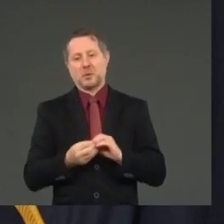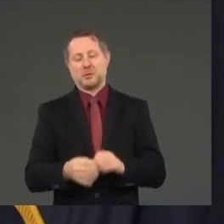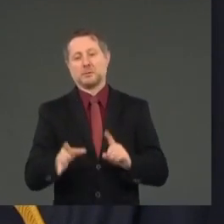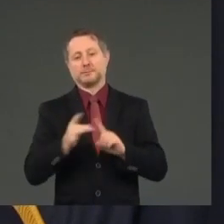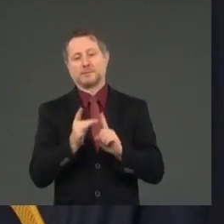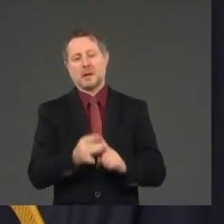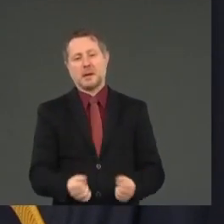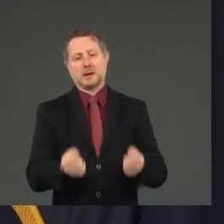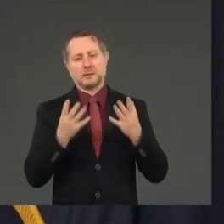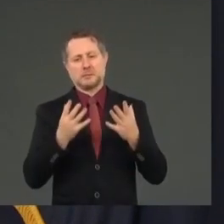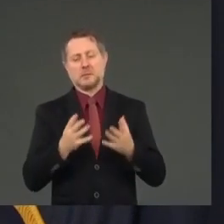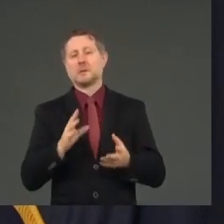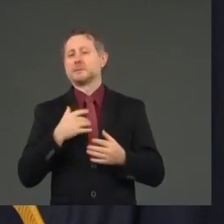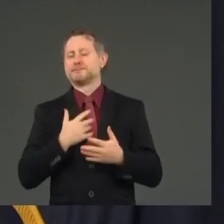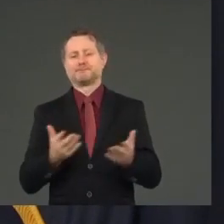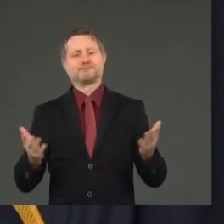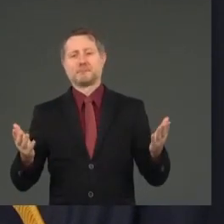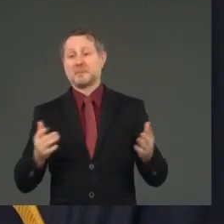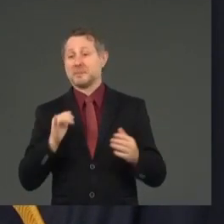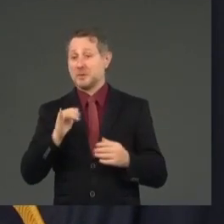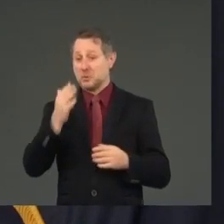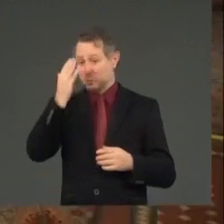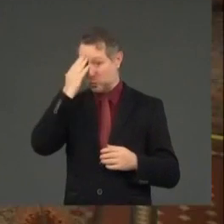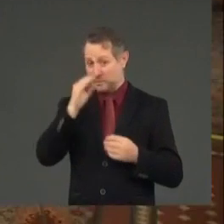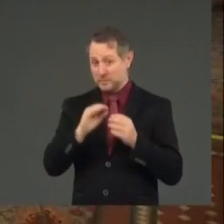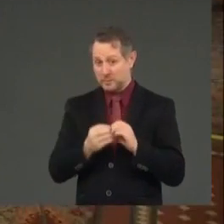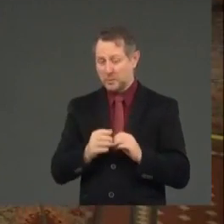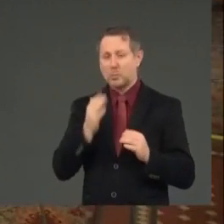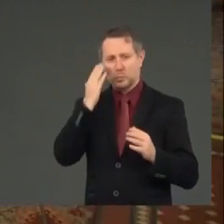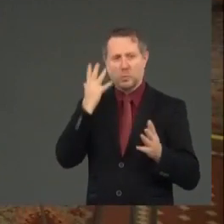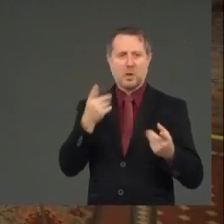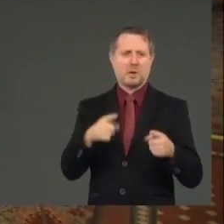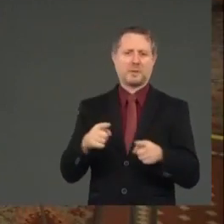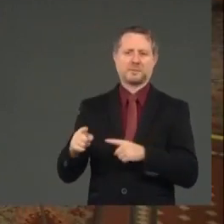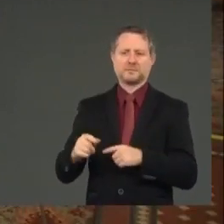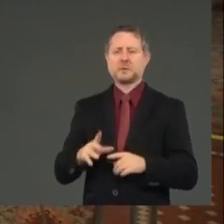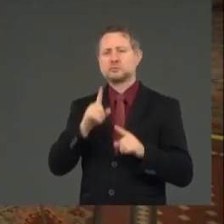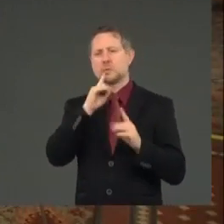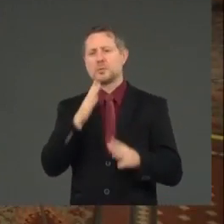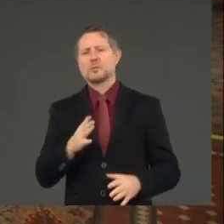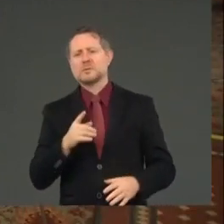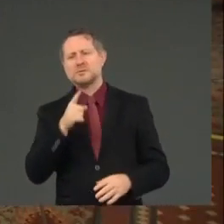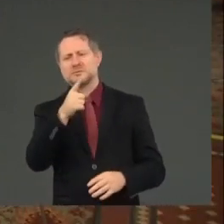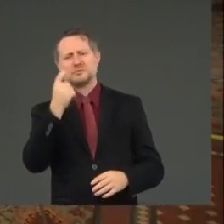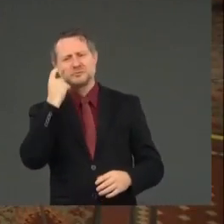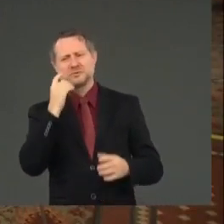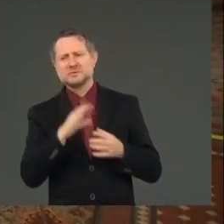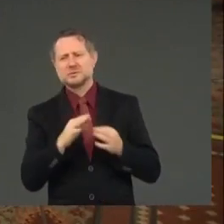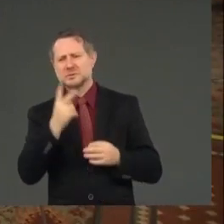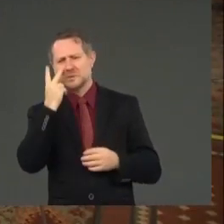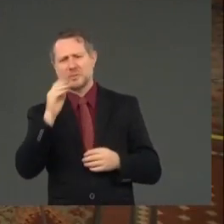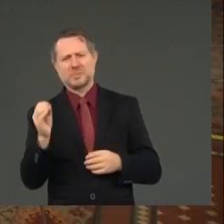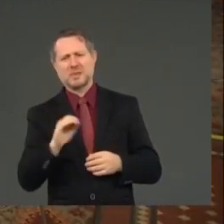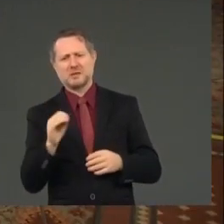WATCH THE NUMBERS. WATCH THE DATA, WATCH THE INFECTION RATE. THEN YOU WILL KNOW JUST AS WELL